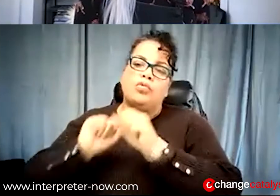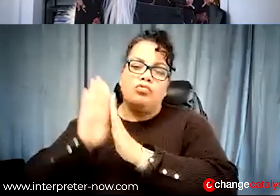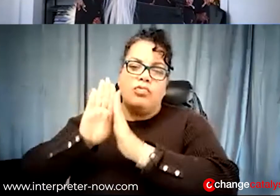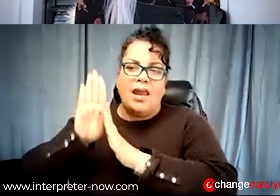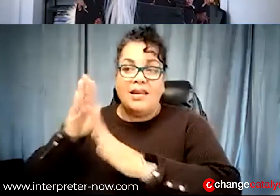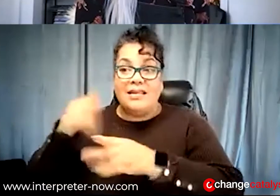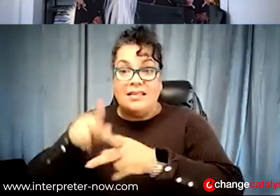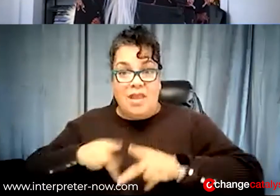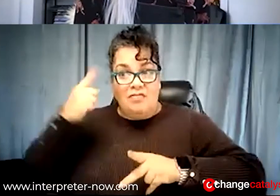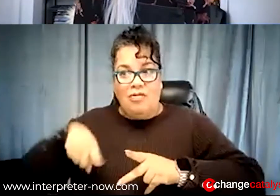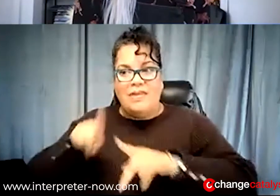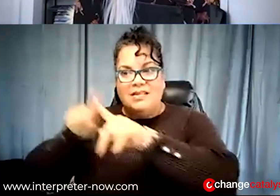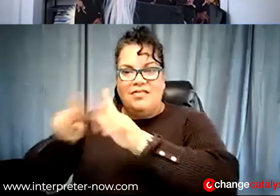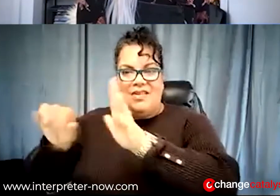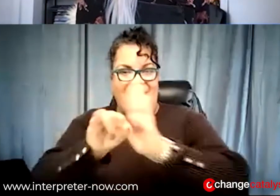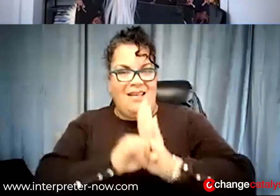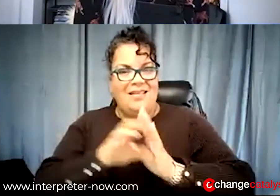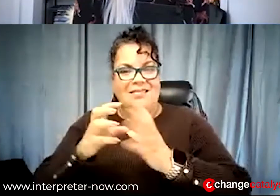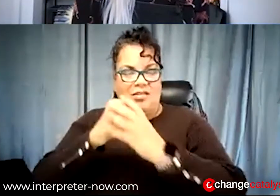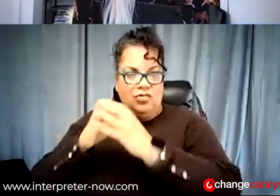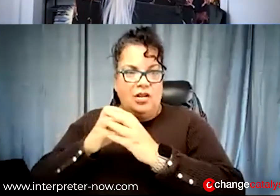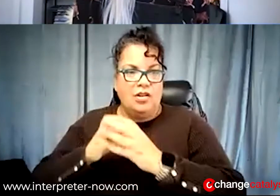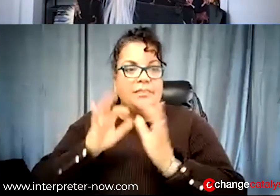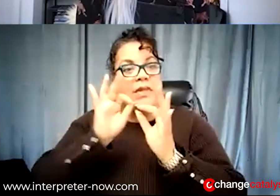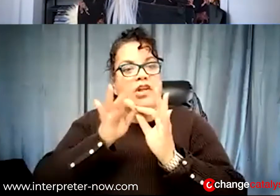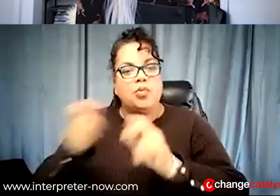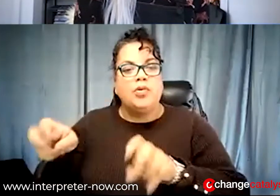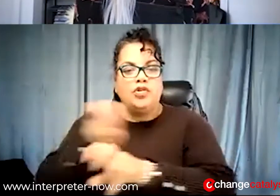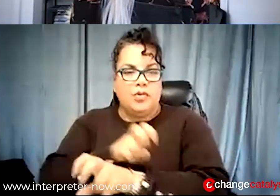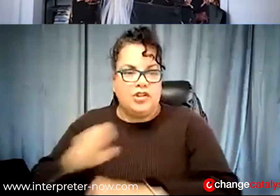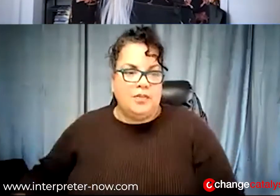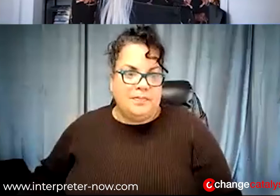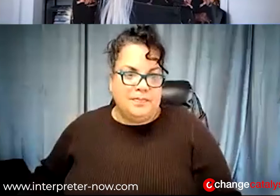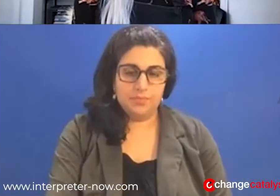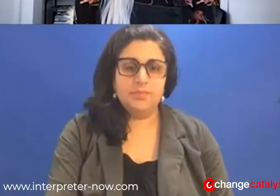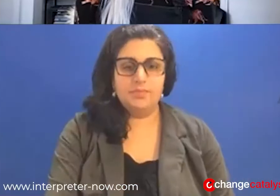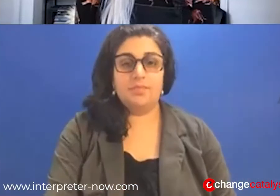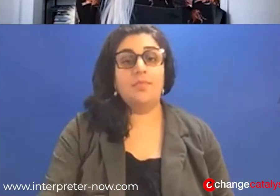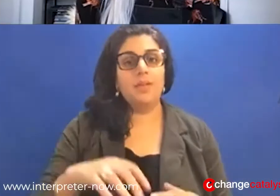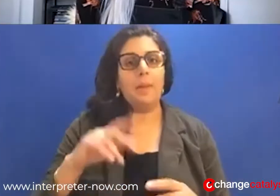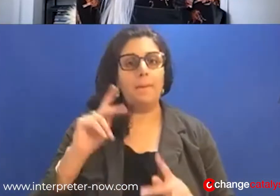It's kind of, I think, people kind of find comfort in that, kind of colorblind mentality